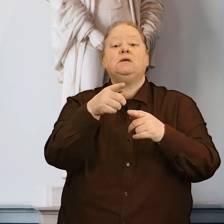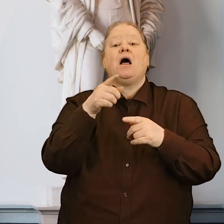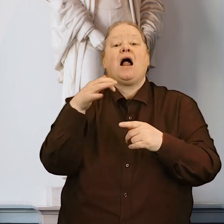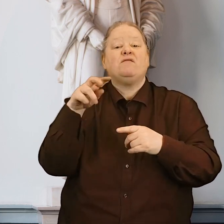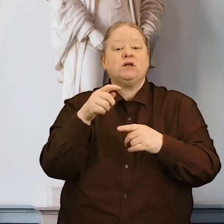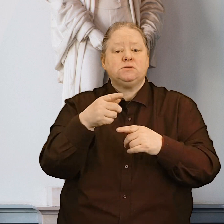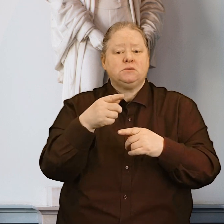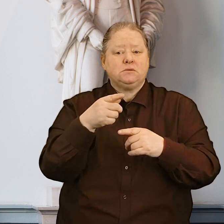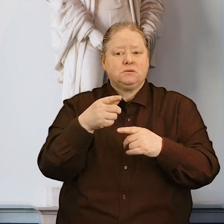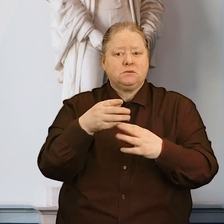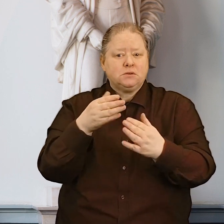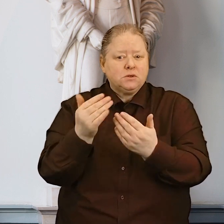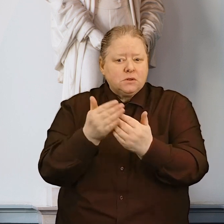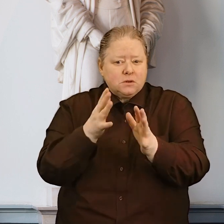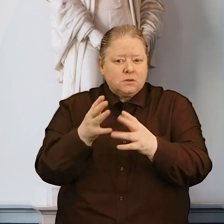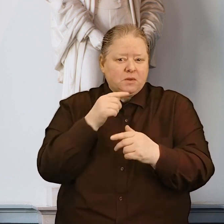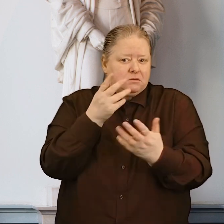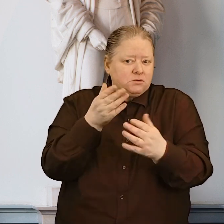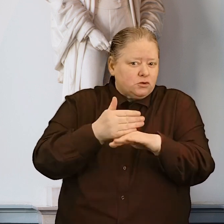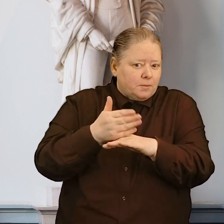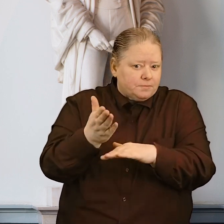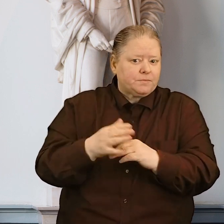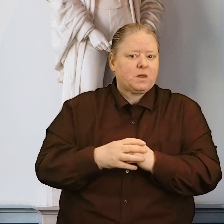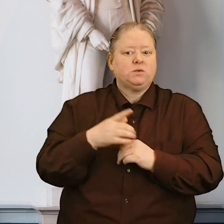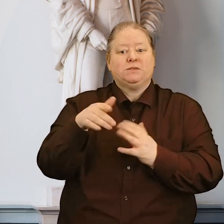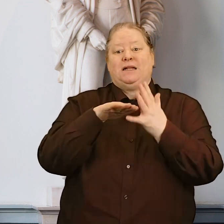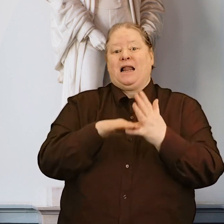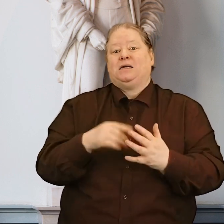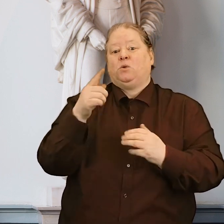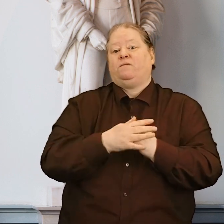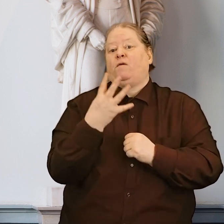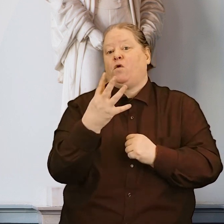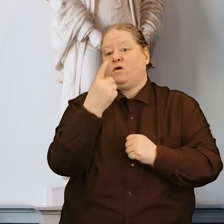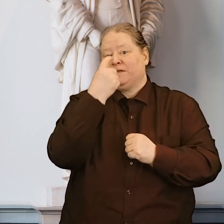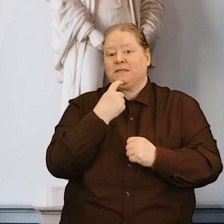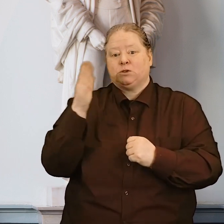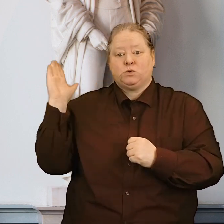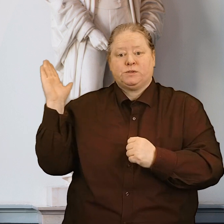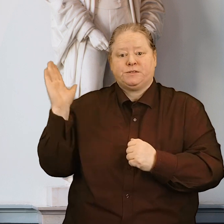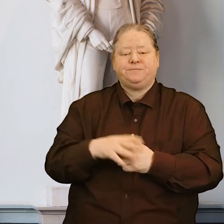which may have been why he got the job. And so it's the final one in the four of the statues.